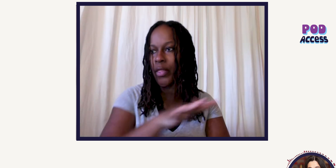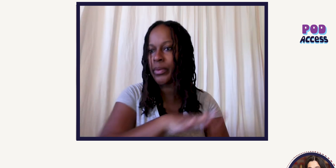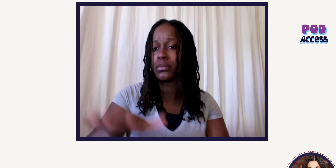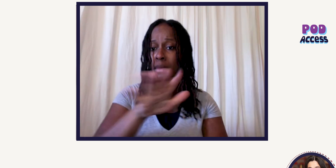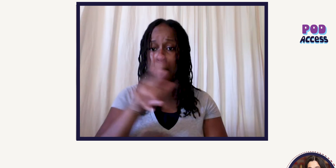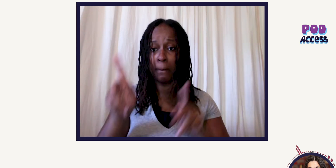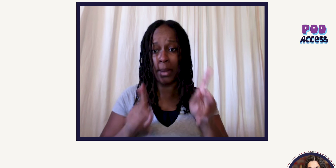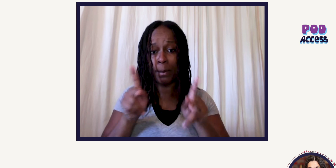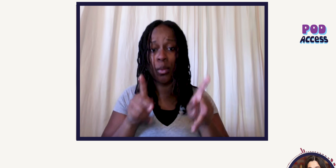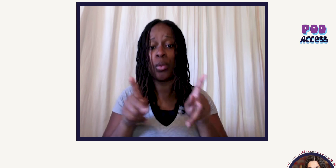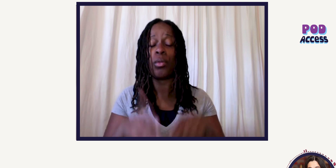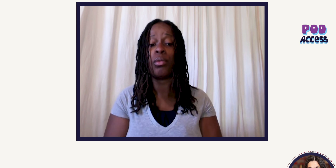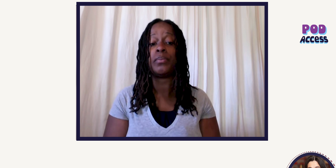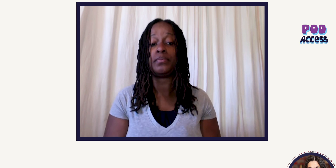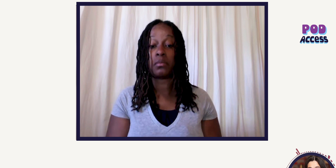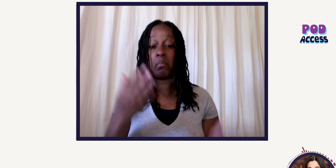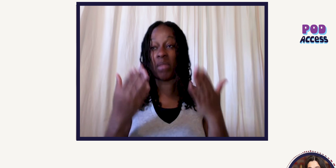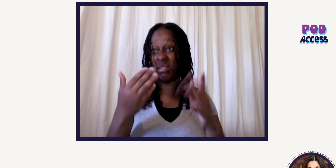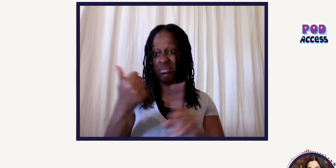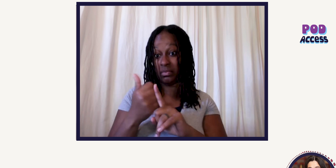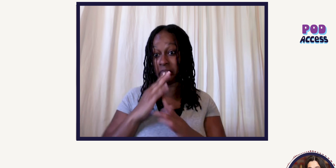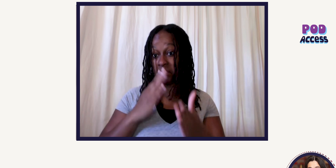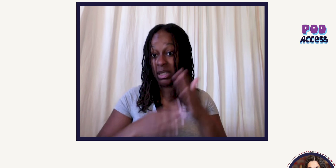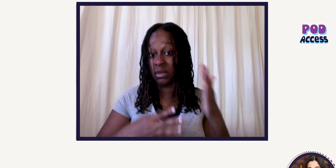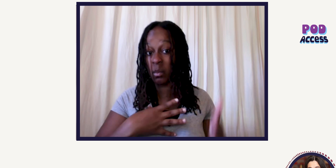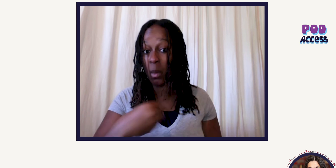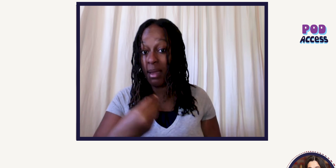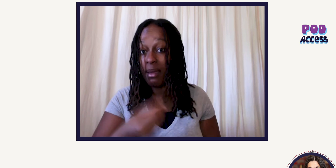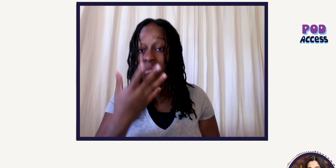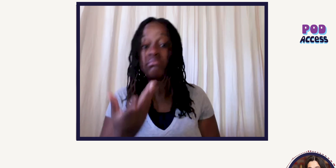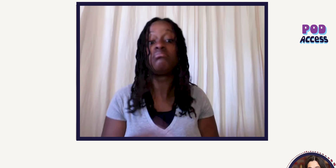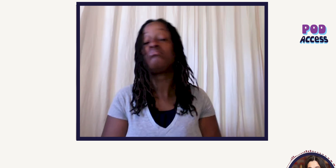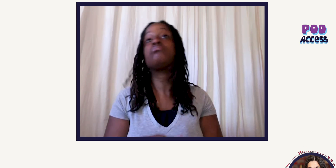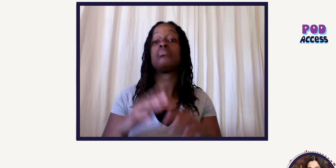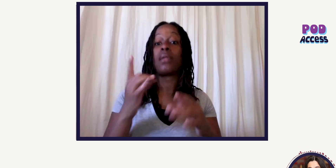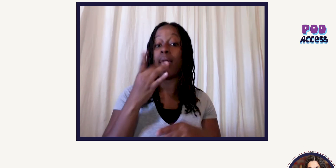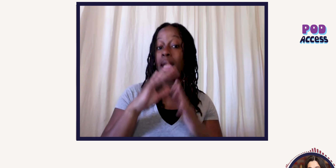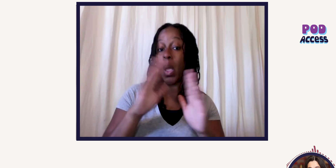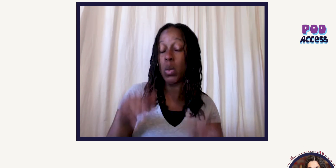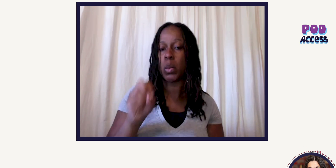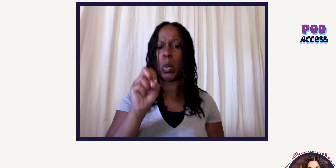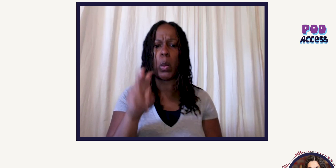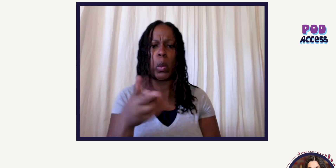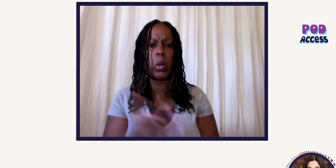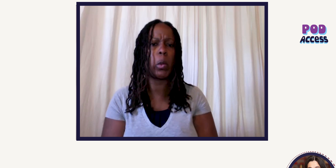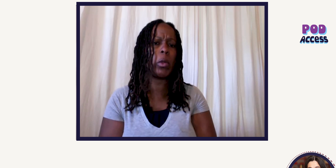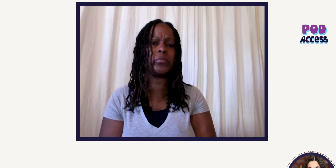it's painted neon green and has a bunch of flowers on it. That would be a very pretty iconic lighthouse.